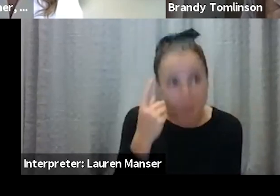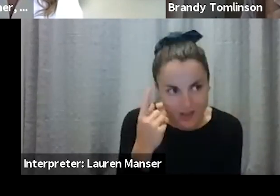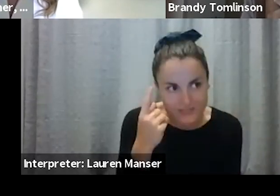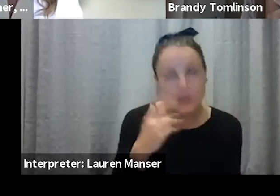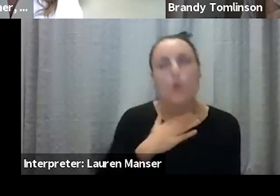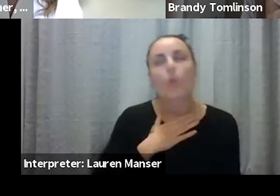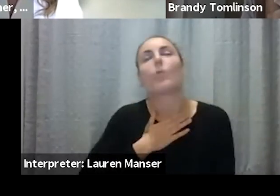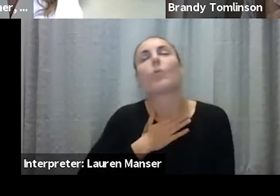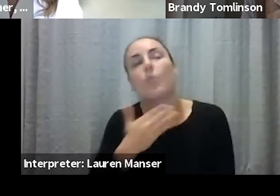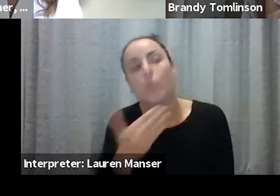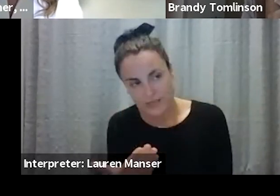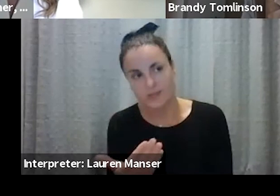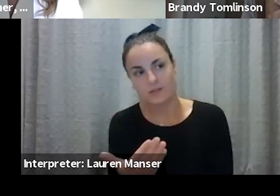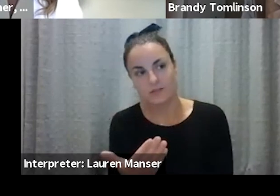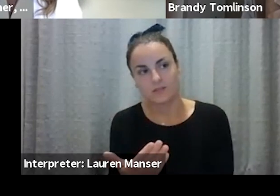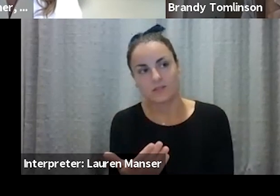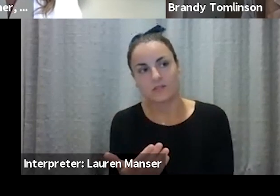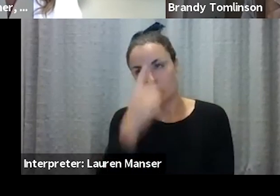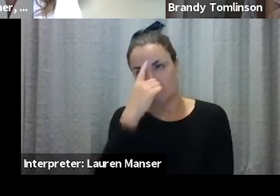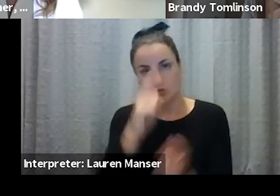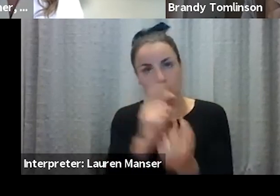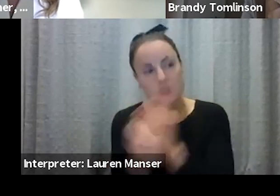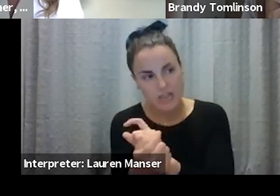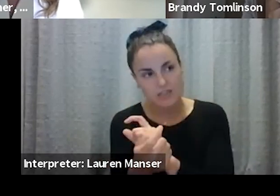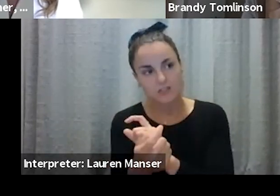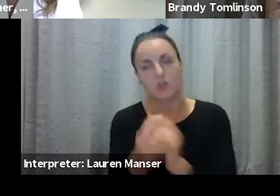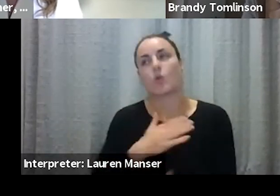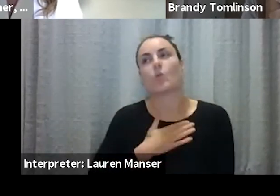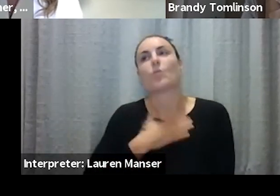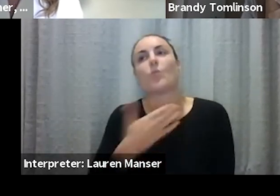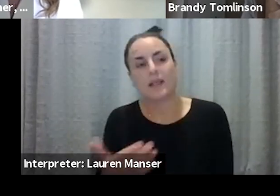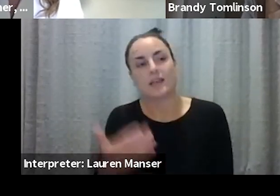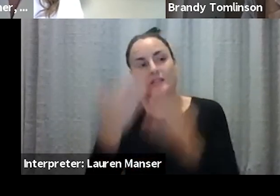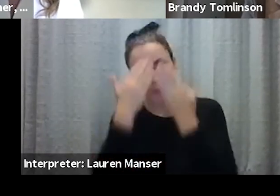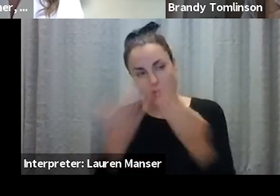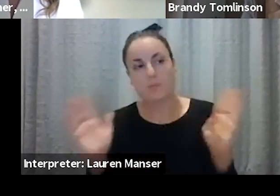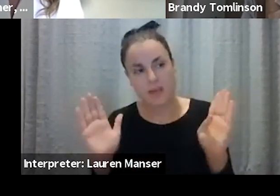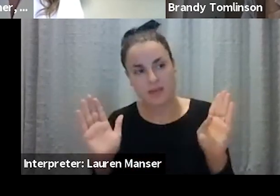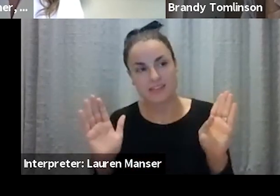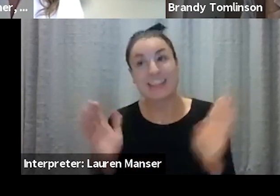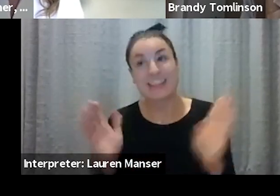of changing it up, if that needs to happen, because this is something where we don't know